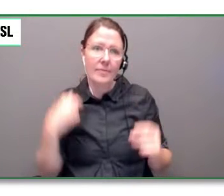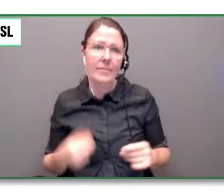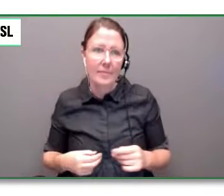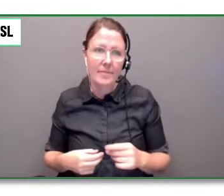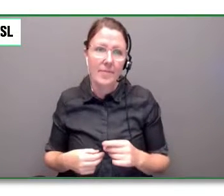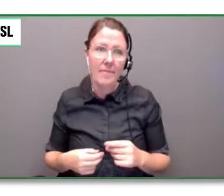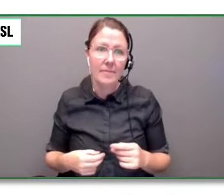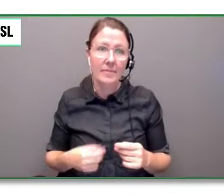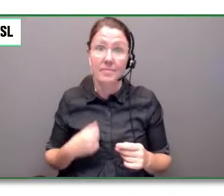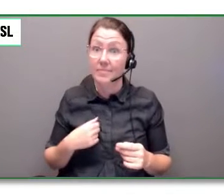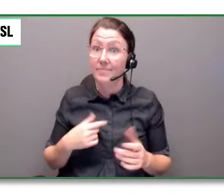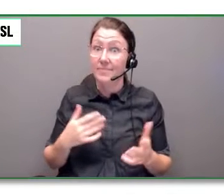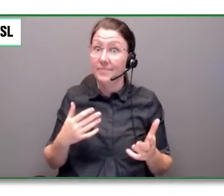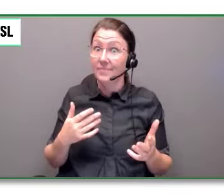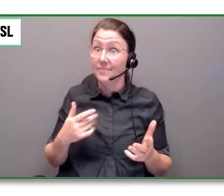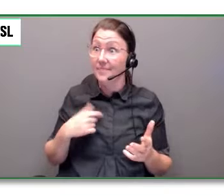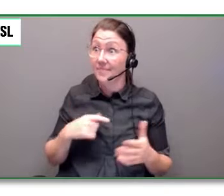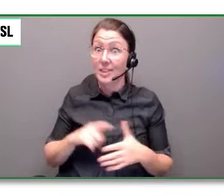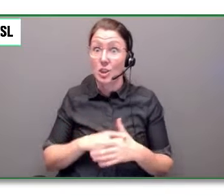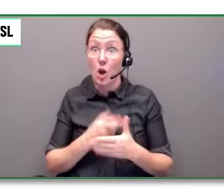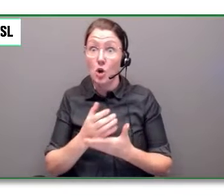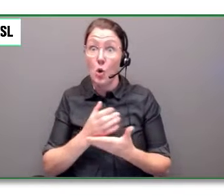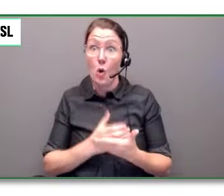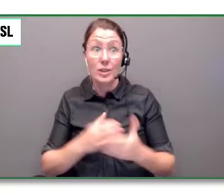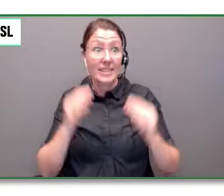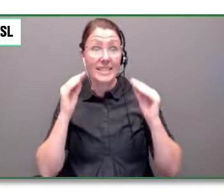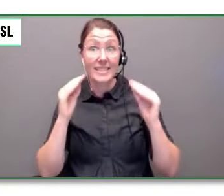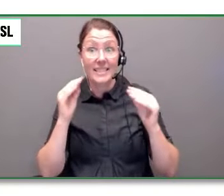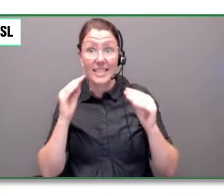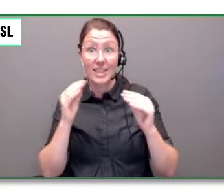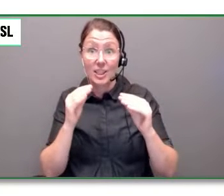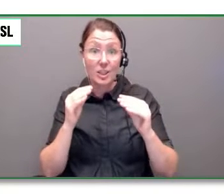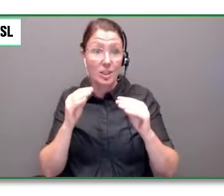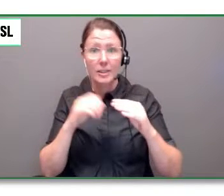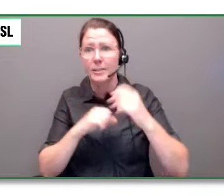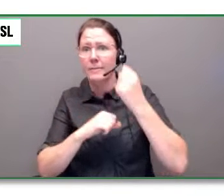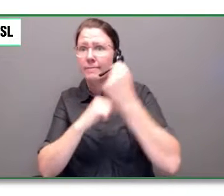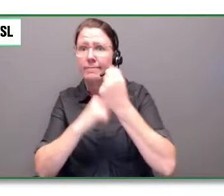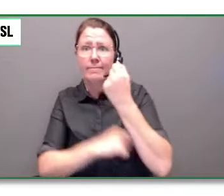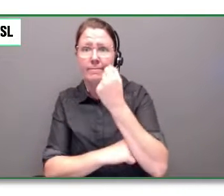movement as our starting spot. So we start with the transcendentalists.